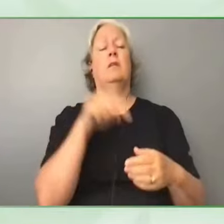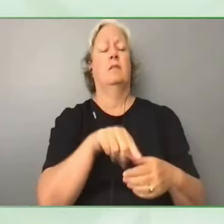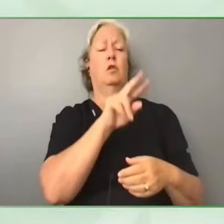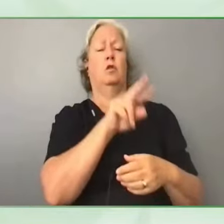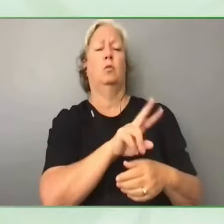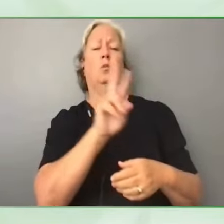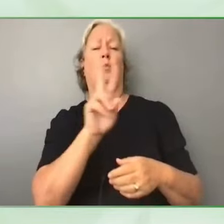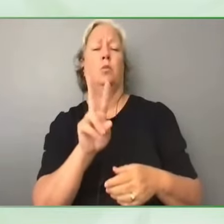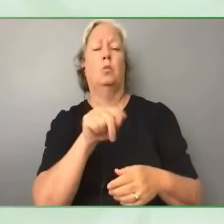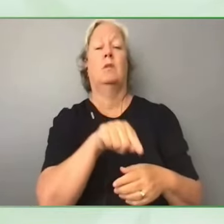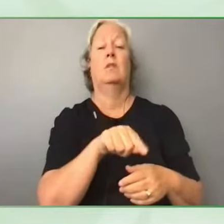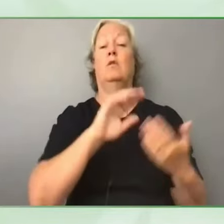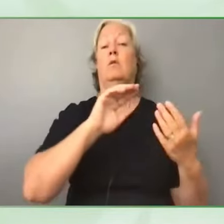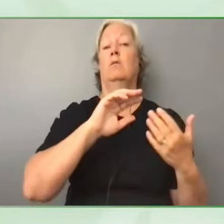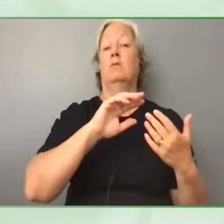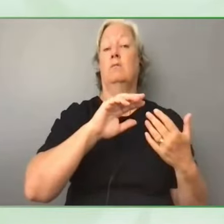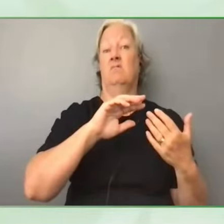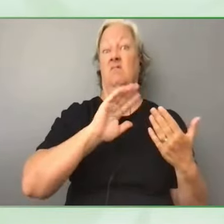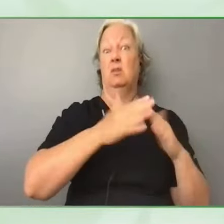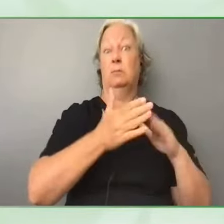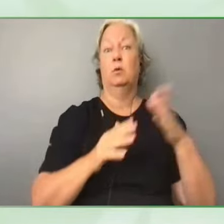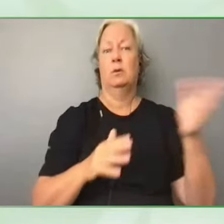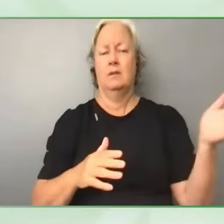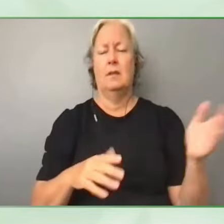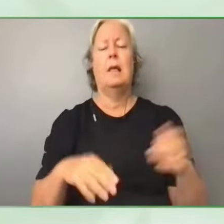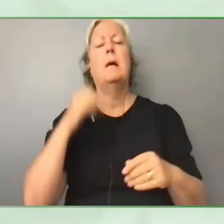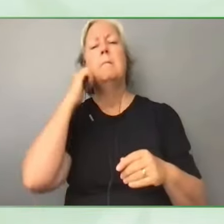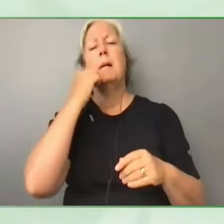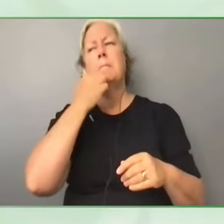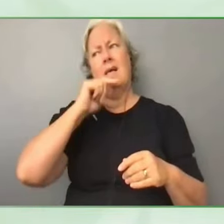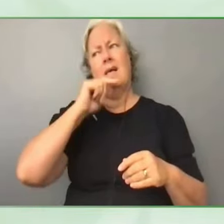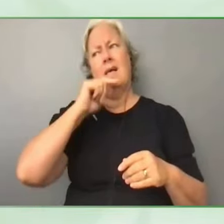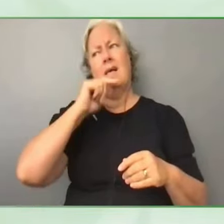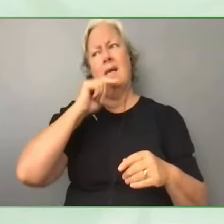because parents decided to take their children back.